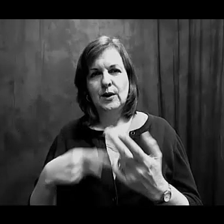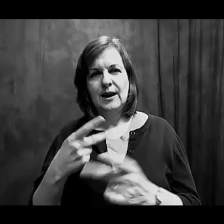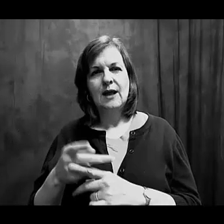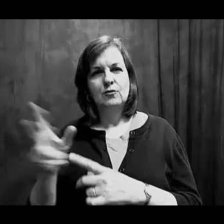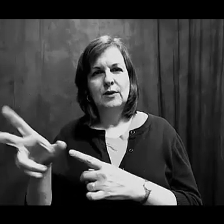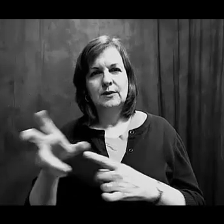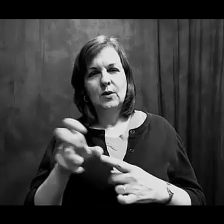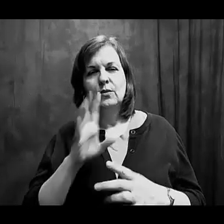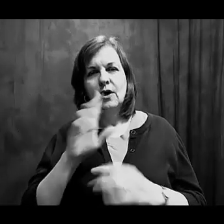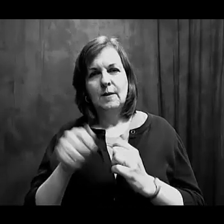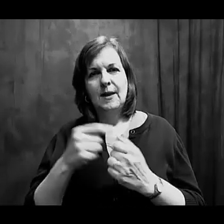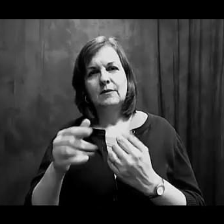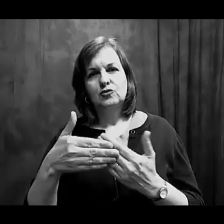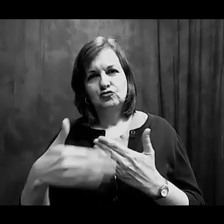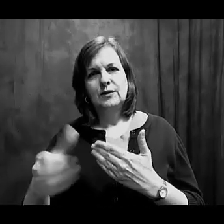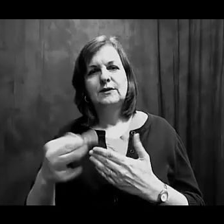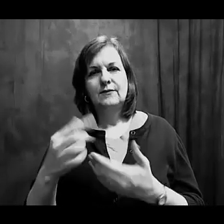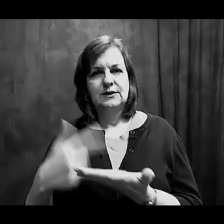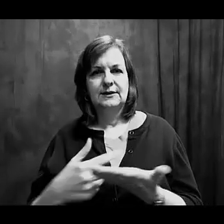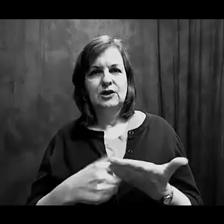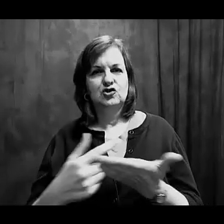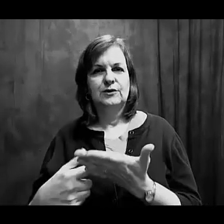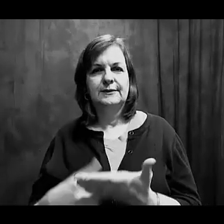for the rest of our discussions